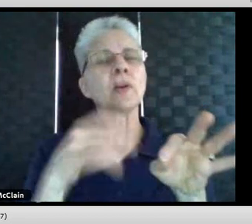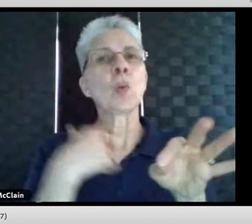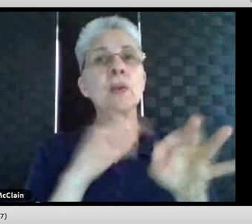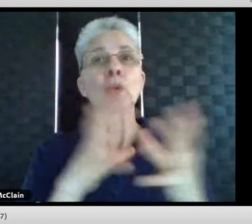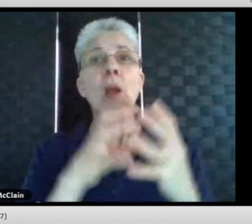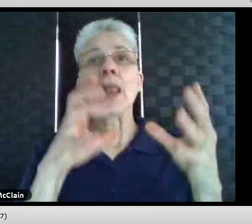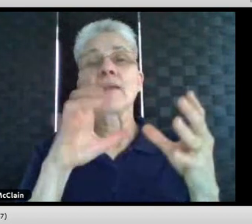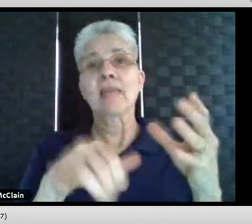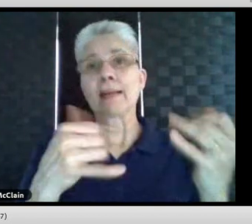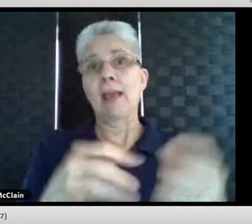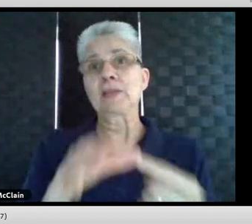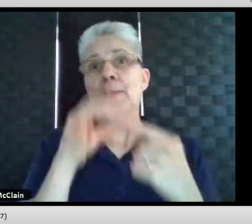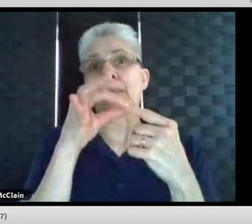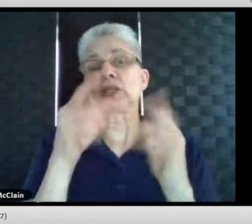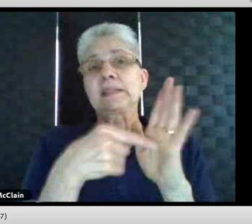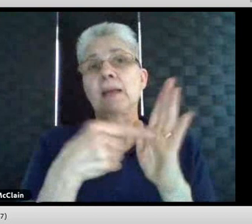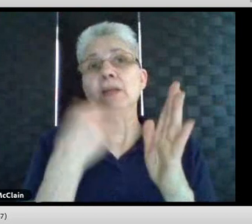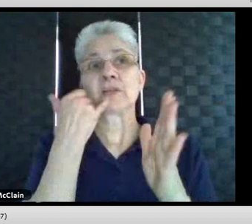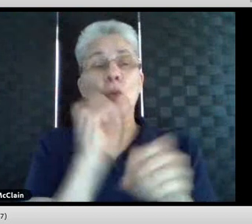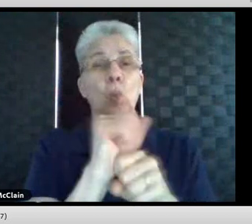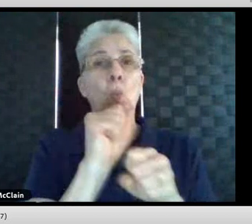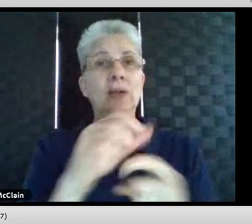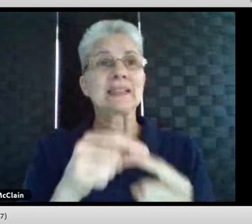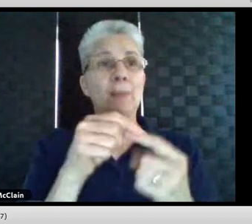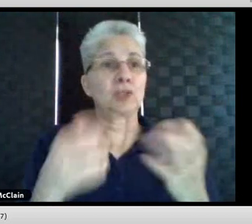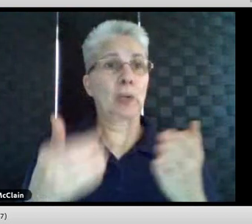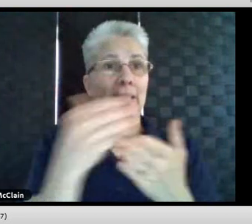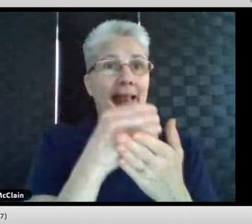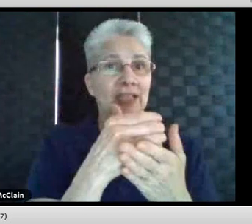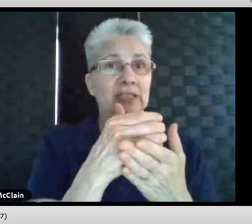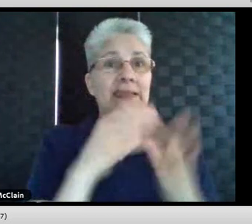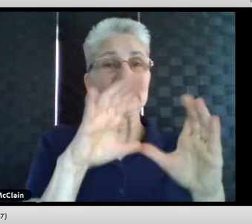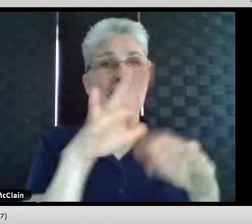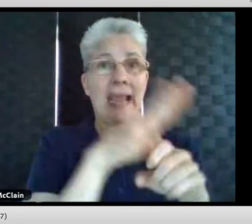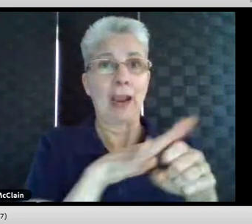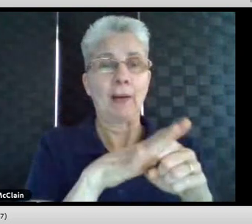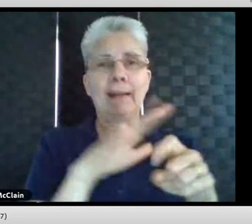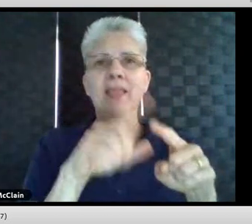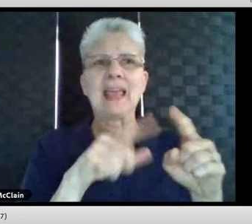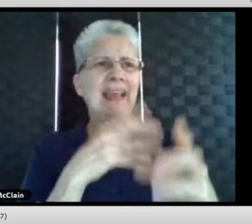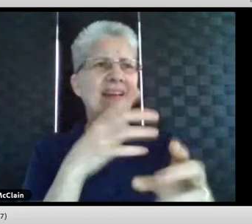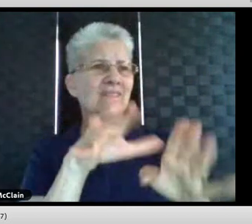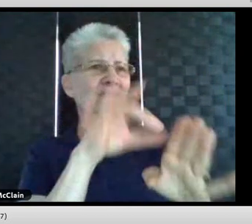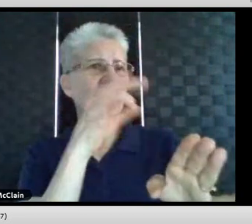especially sometimes if you work in special collections. They can't get to something. You need to be able to know that